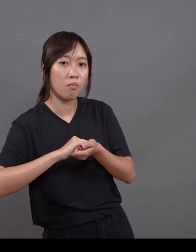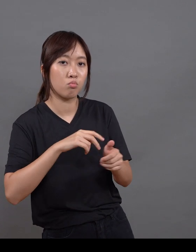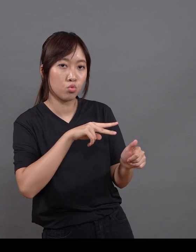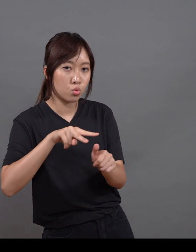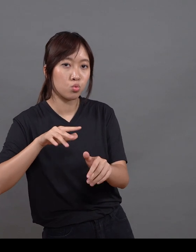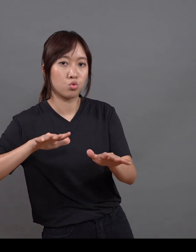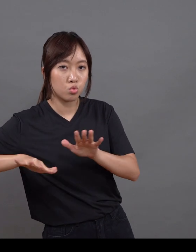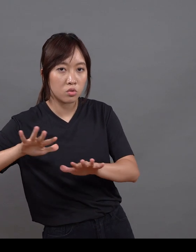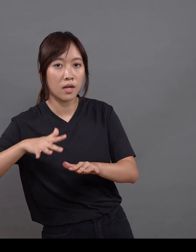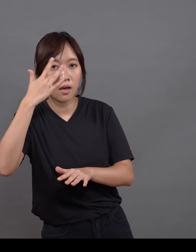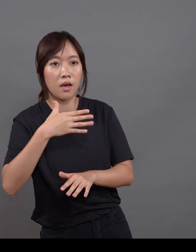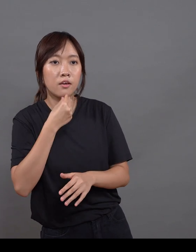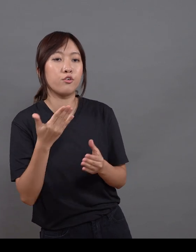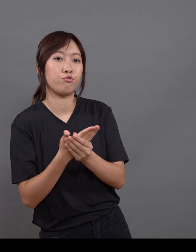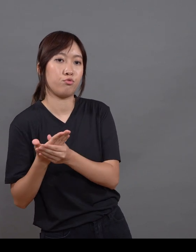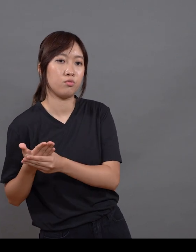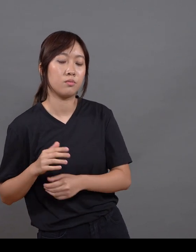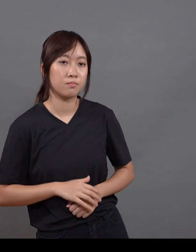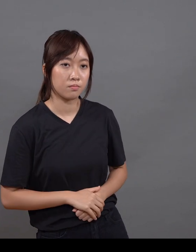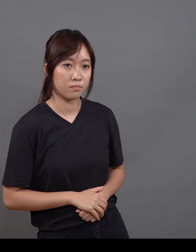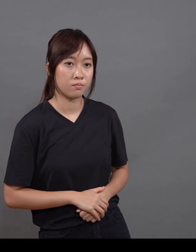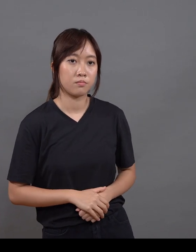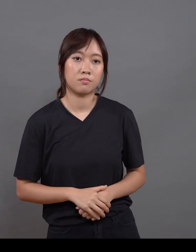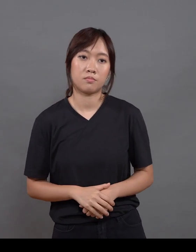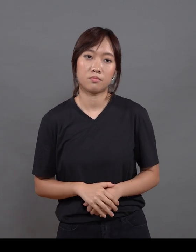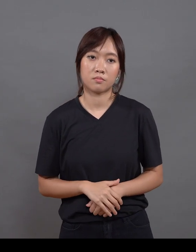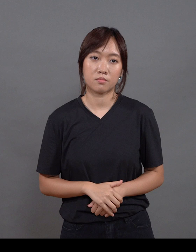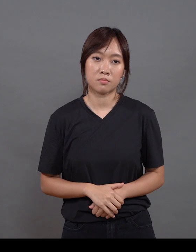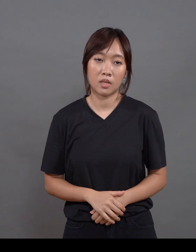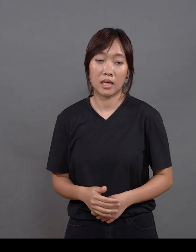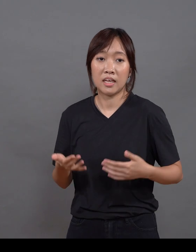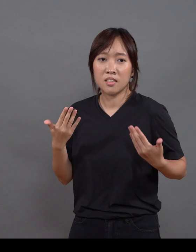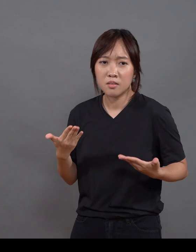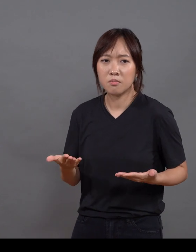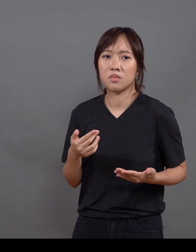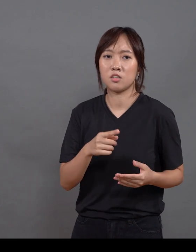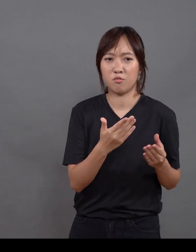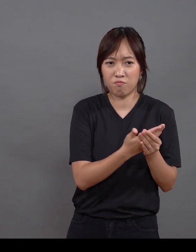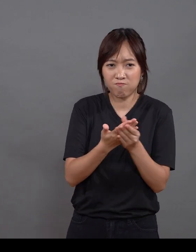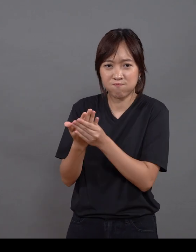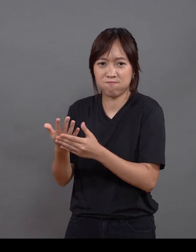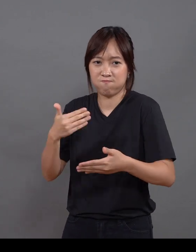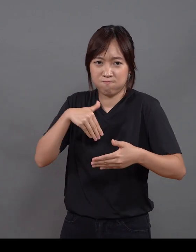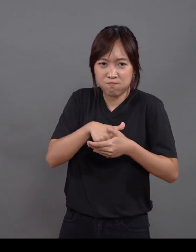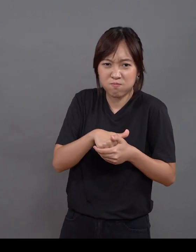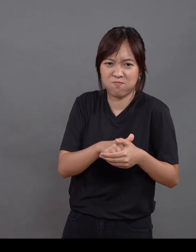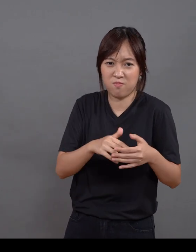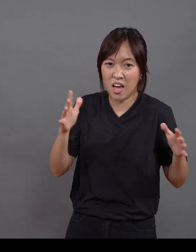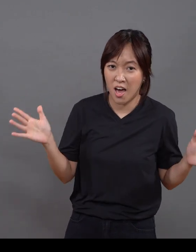M+, the University of Hong Kong, and Asia Art Archive The Ha Bik Chuen Archive at M+